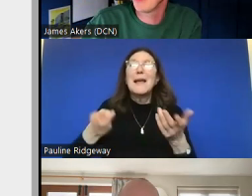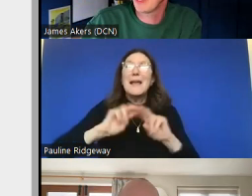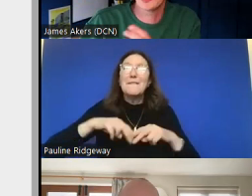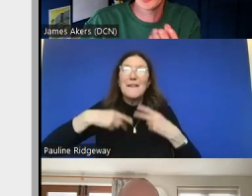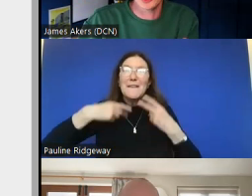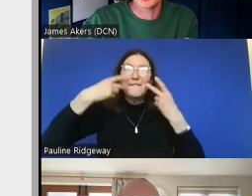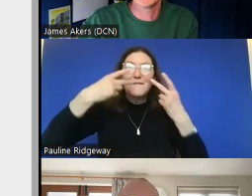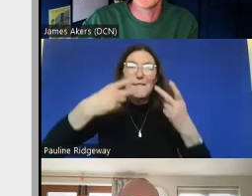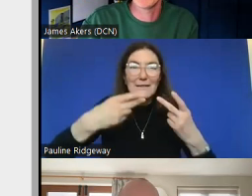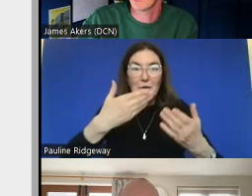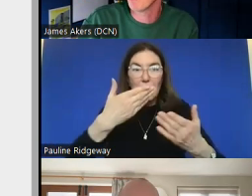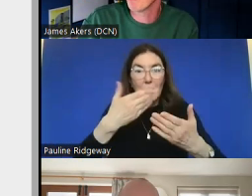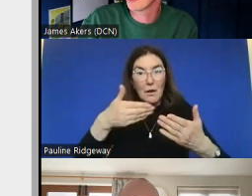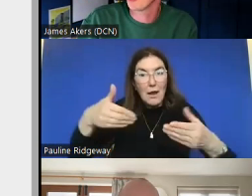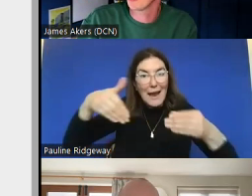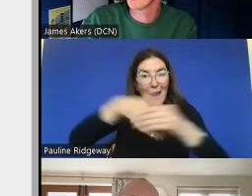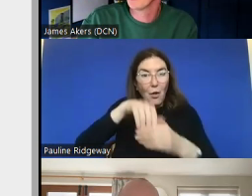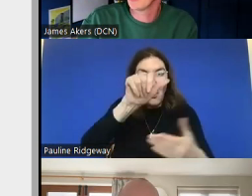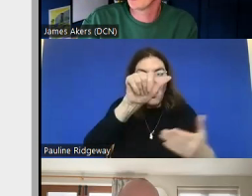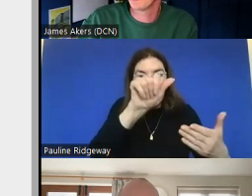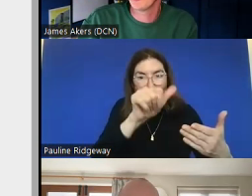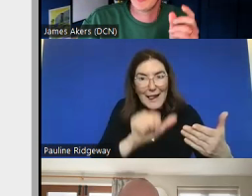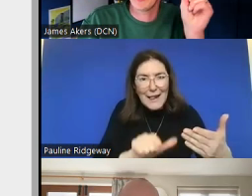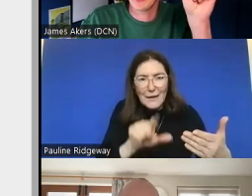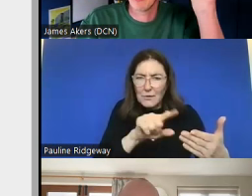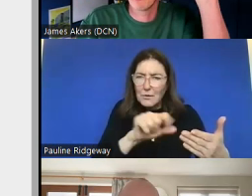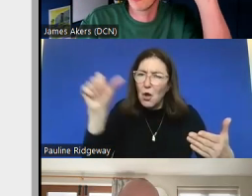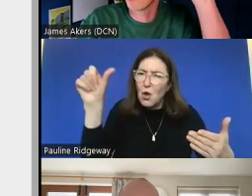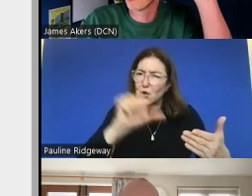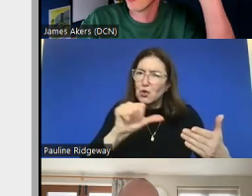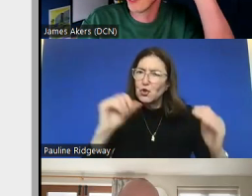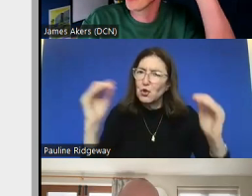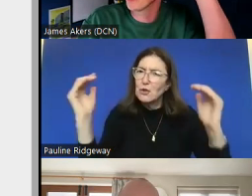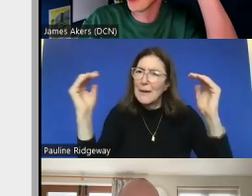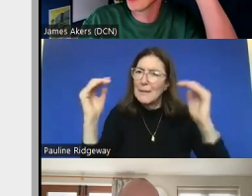they should, in theory, be matching-- it should have 404 in the page title,